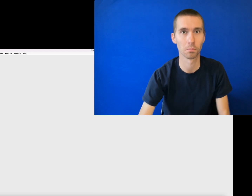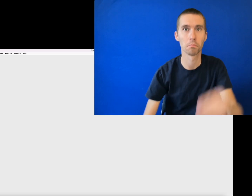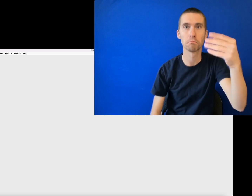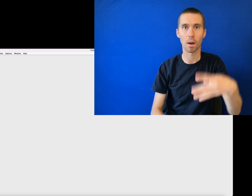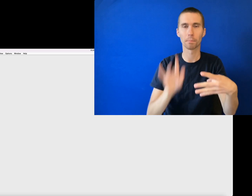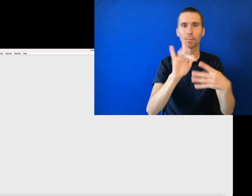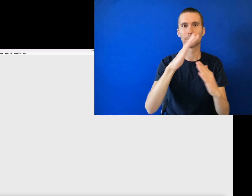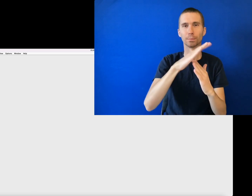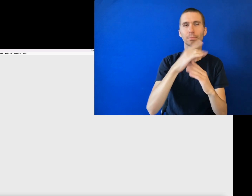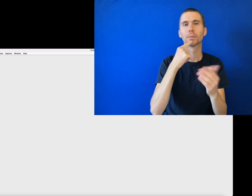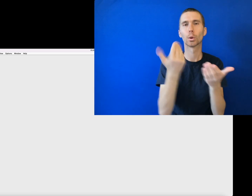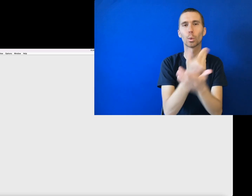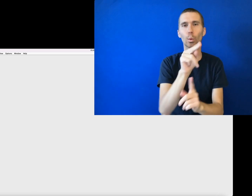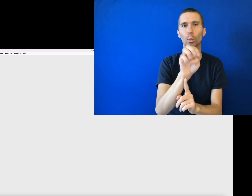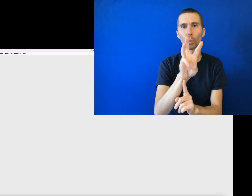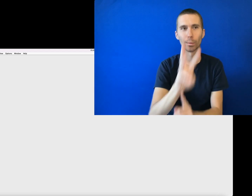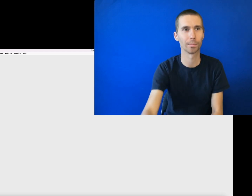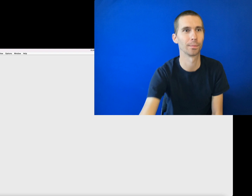A dropdown should appear, and then you will click on the top row that says "New".